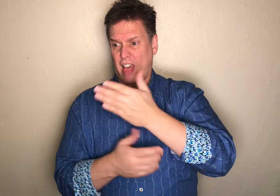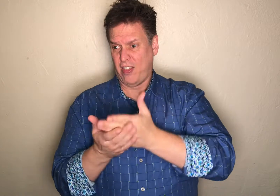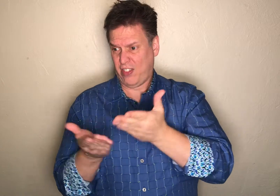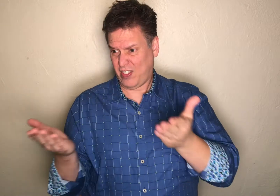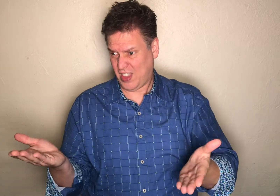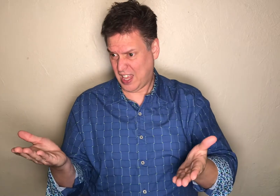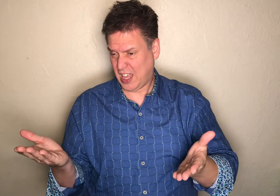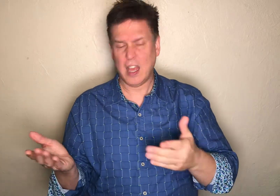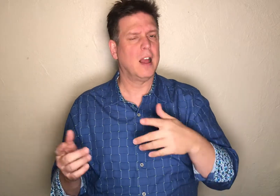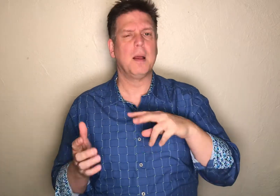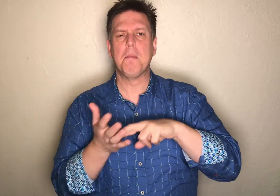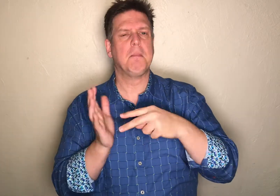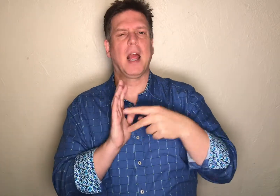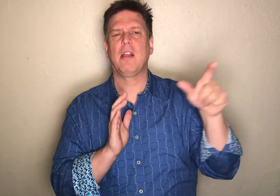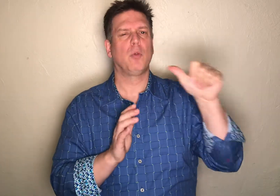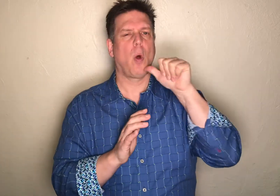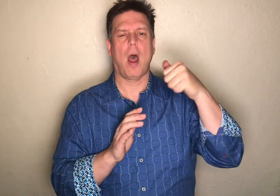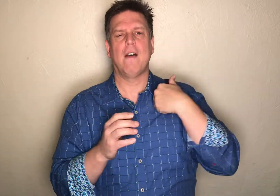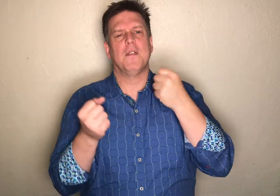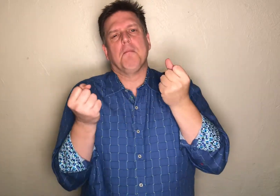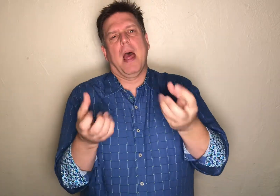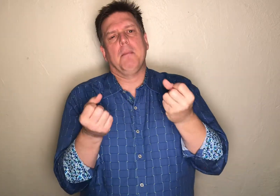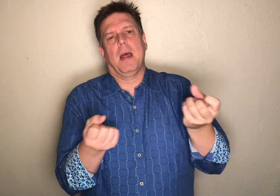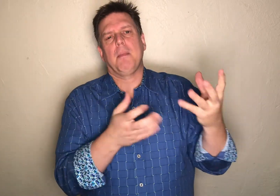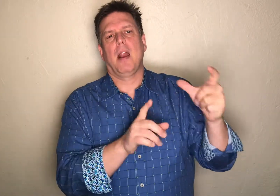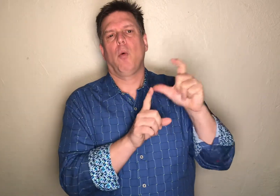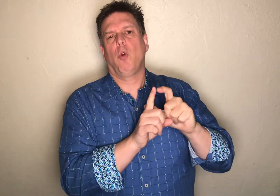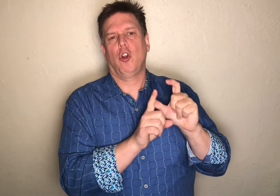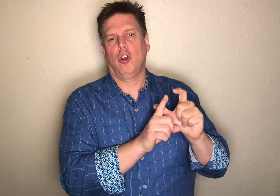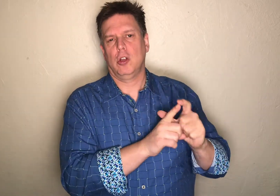aren't involved in a particular thing they're not going to have a lot of words